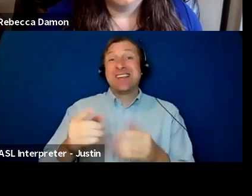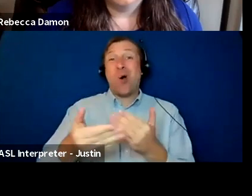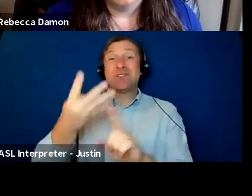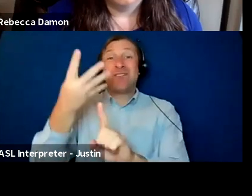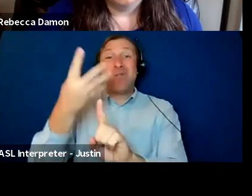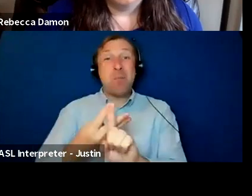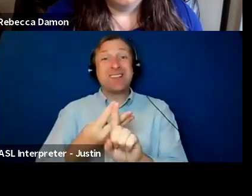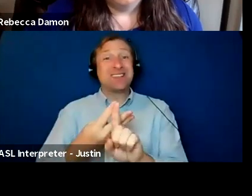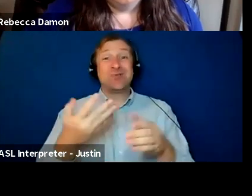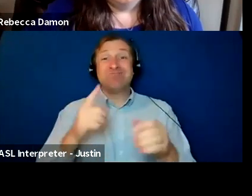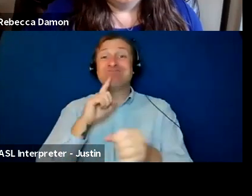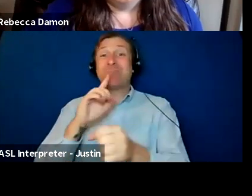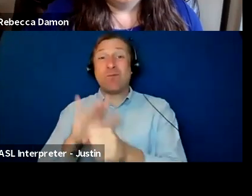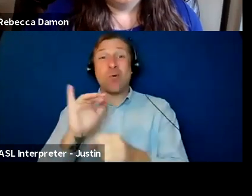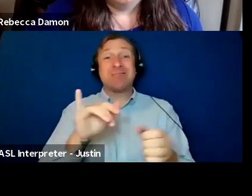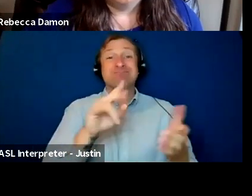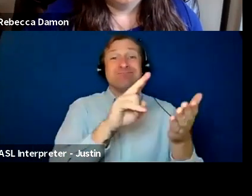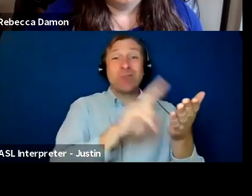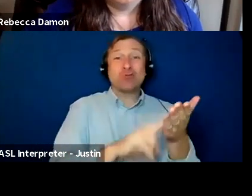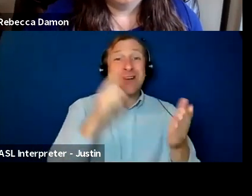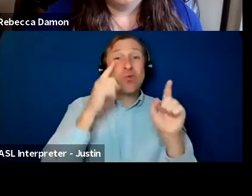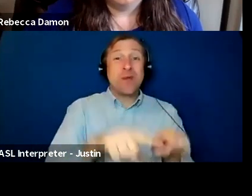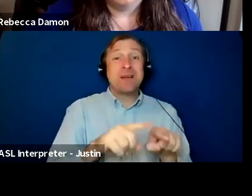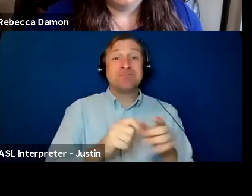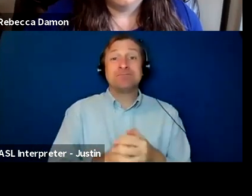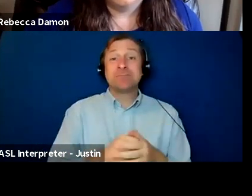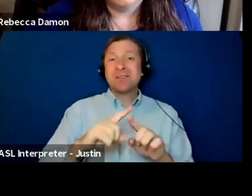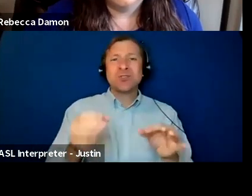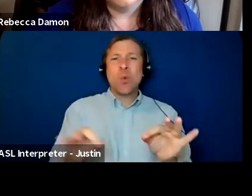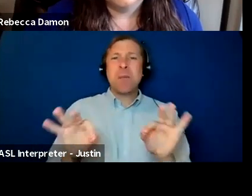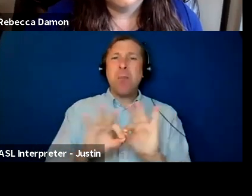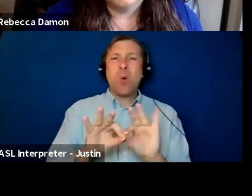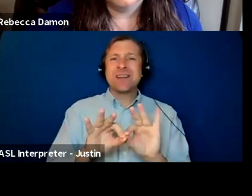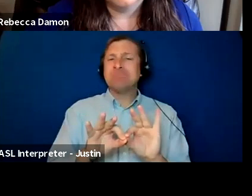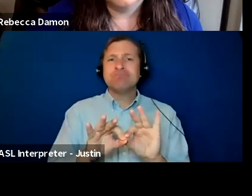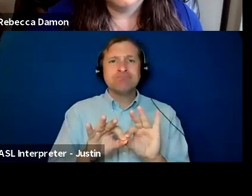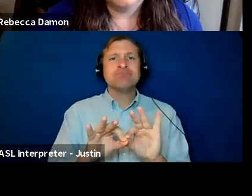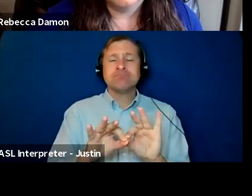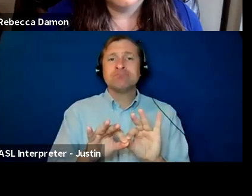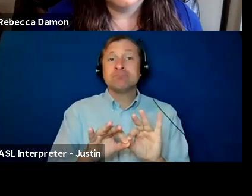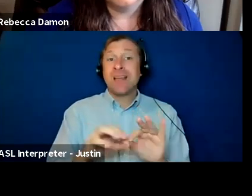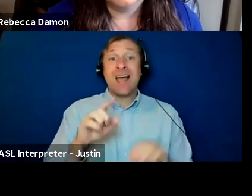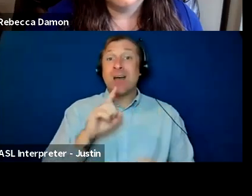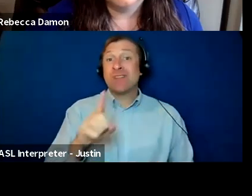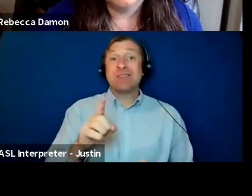to get this agreement reached. But I think it is really important and far-reaching. And it's going to allow for a resumption of work